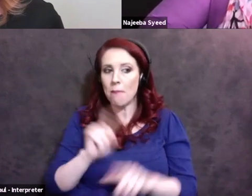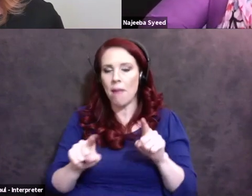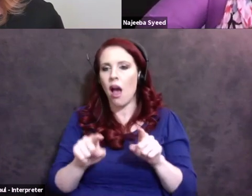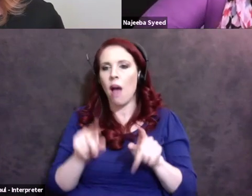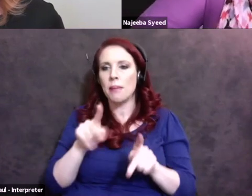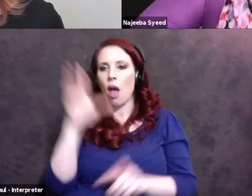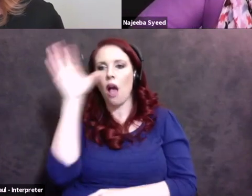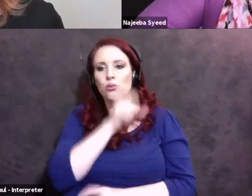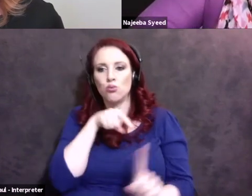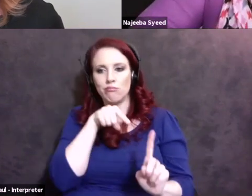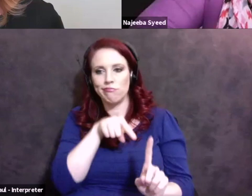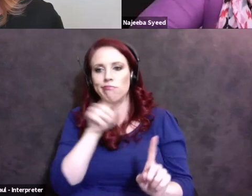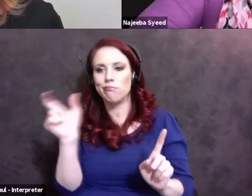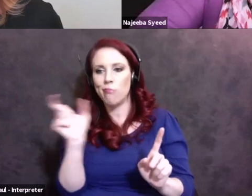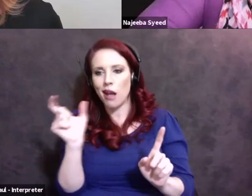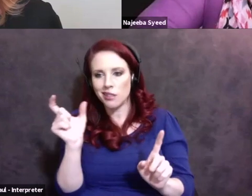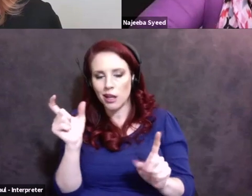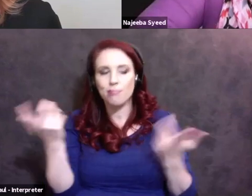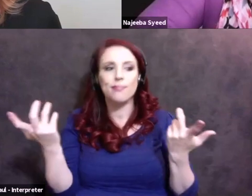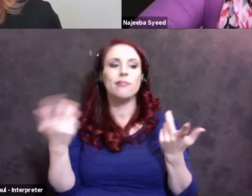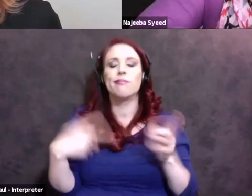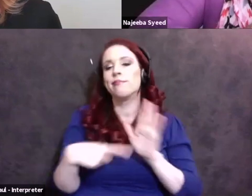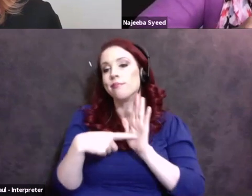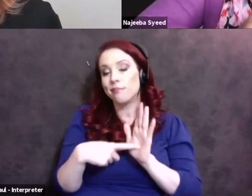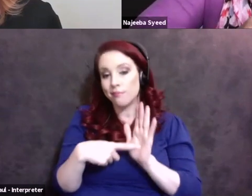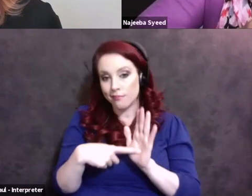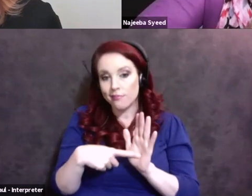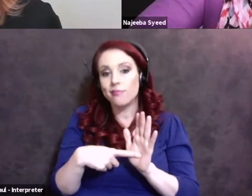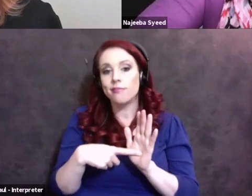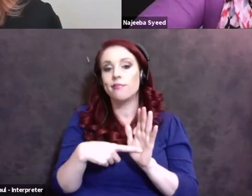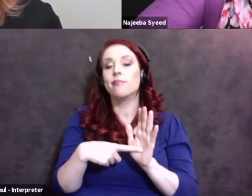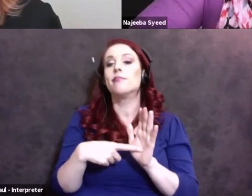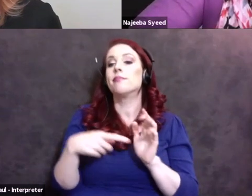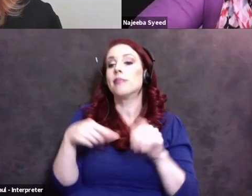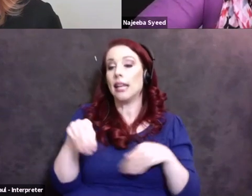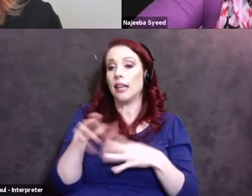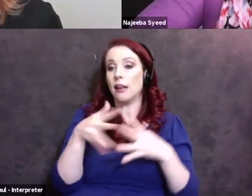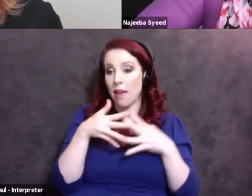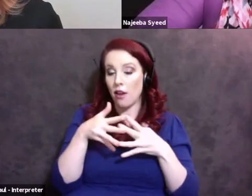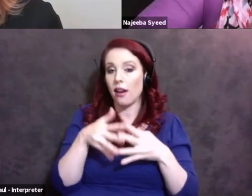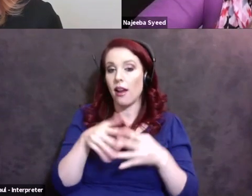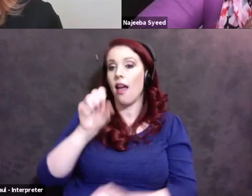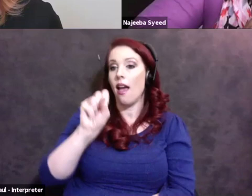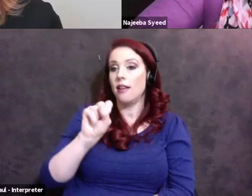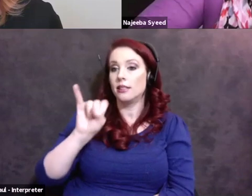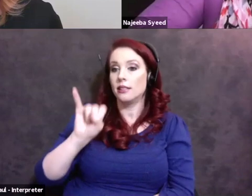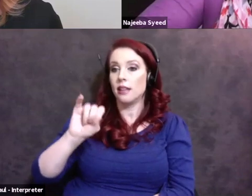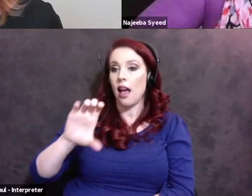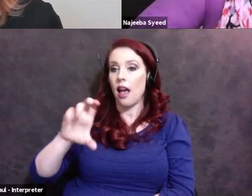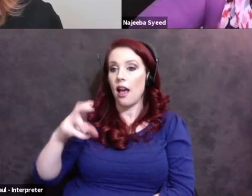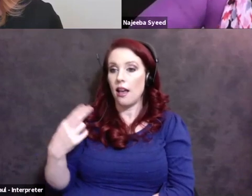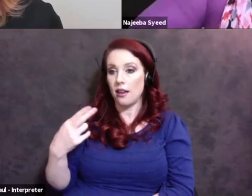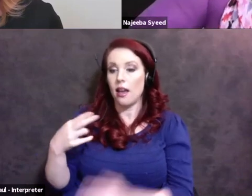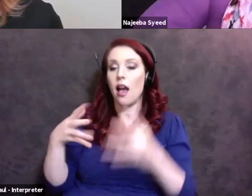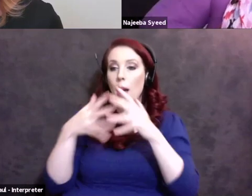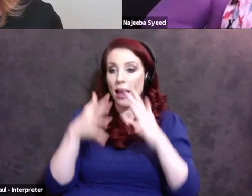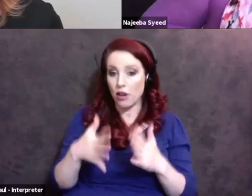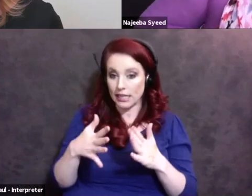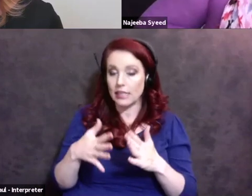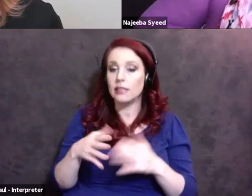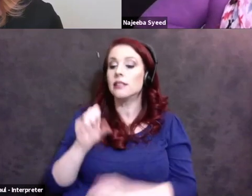For instance, in the United States, among Sikh Americans, Sikh men with turbans, which